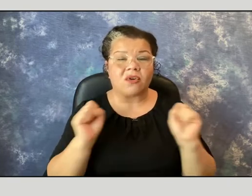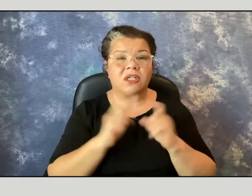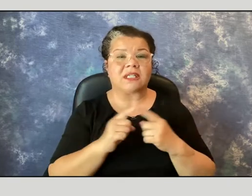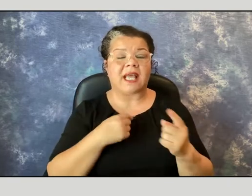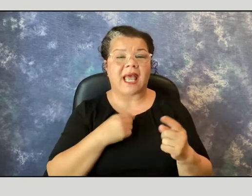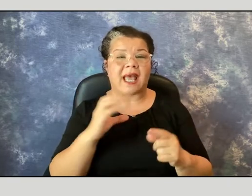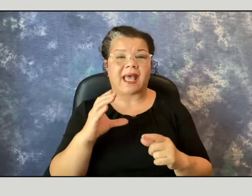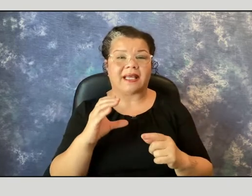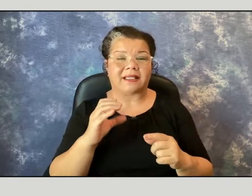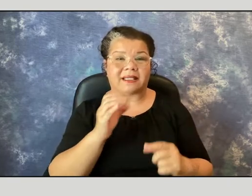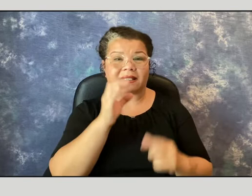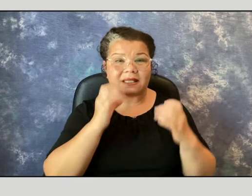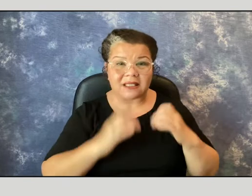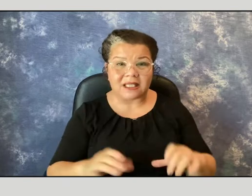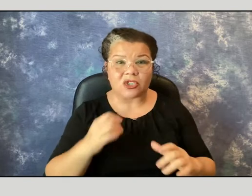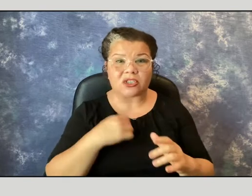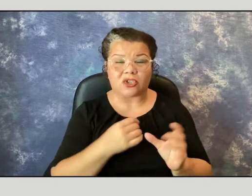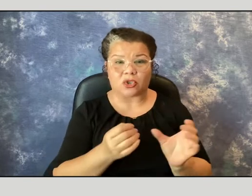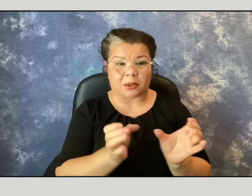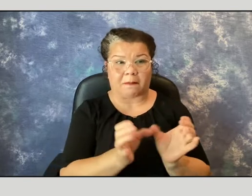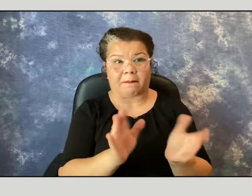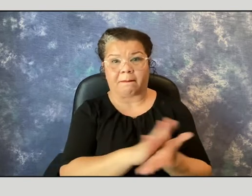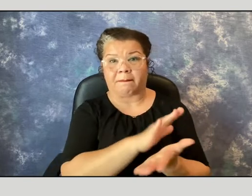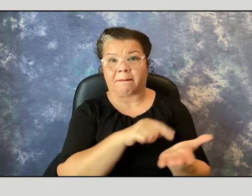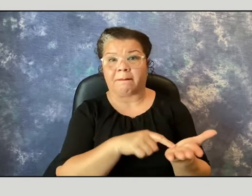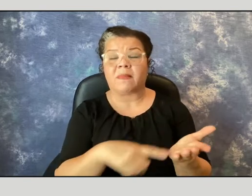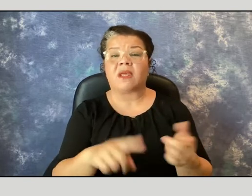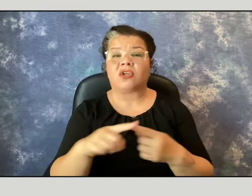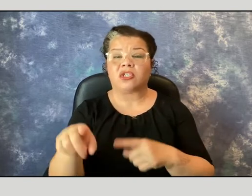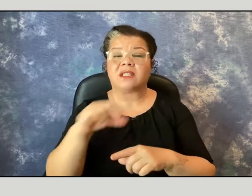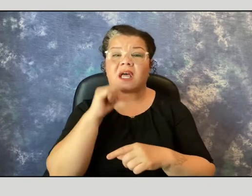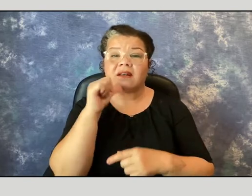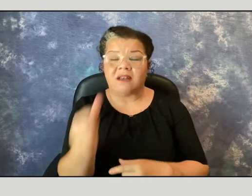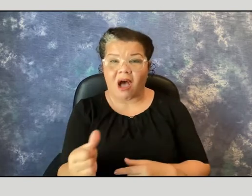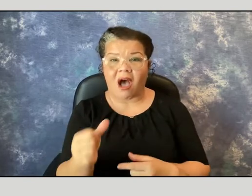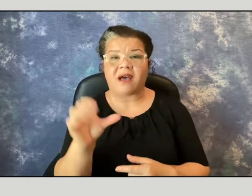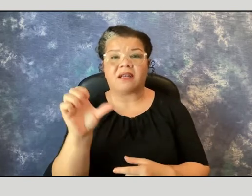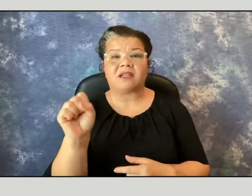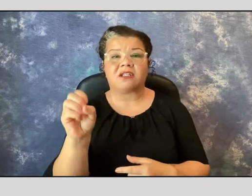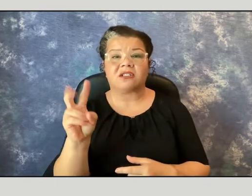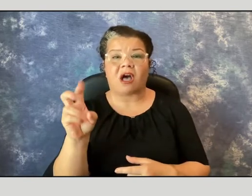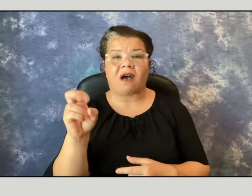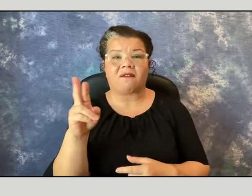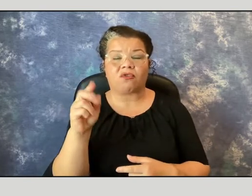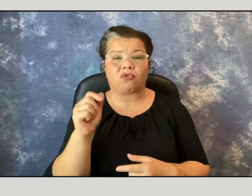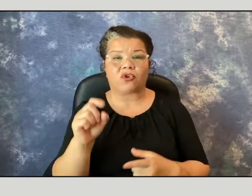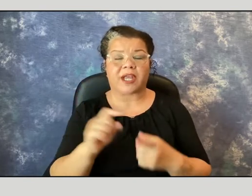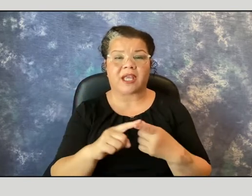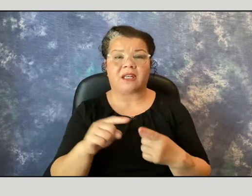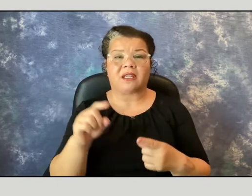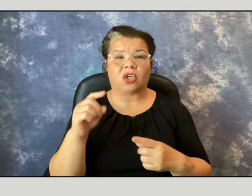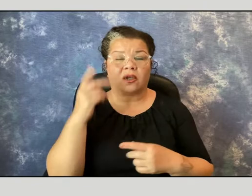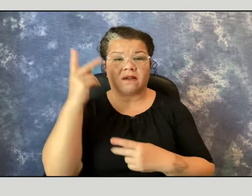She's the author of "Non-Sovereign Futures: "French Caribbean Politics in the Wake of Disenchantment,"